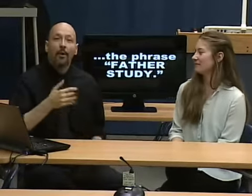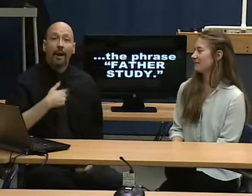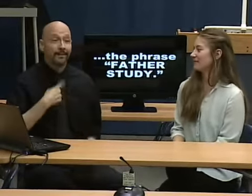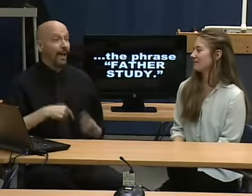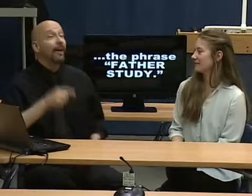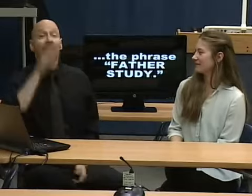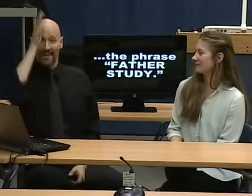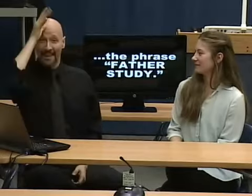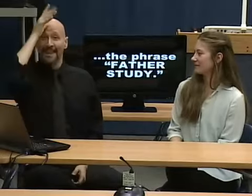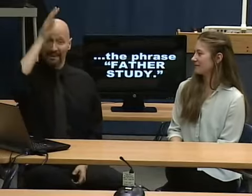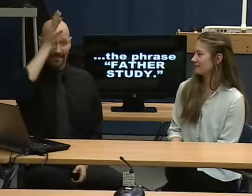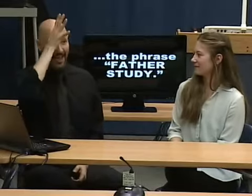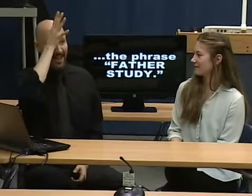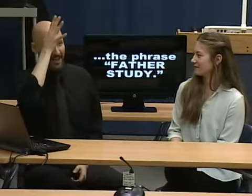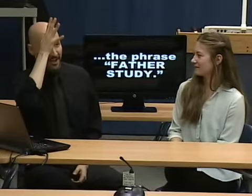When I sign "Father"...